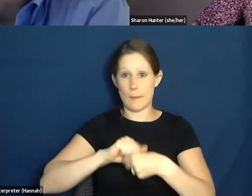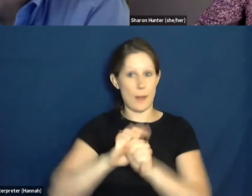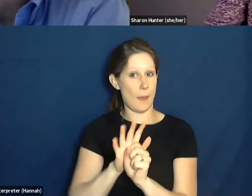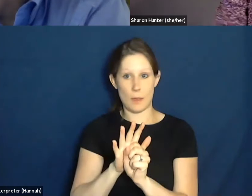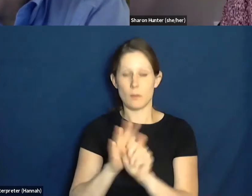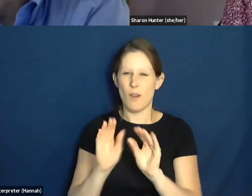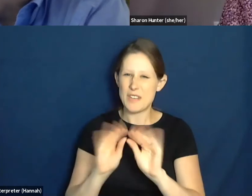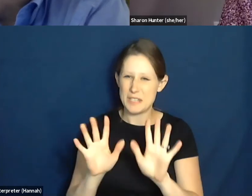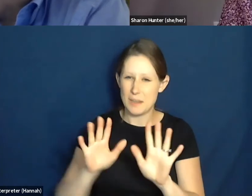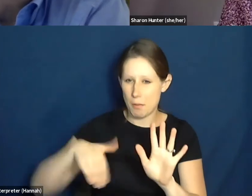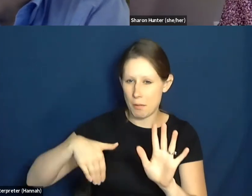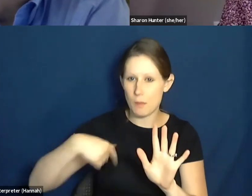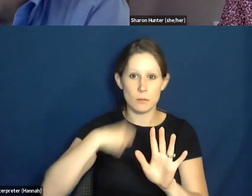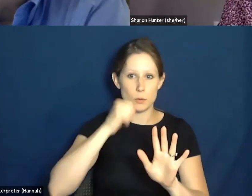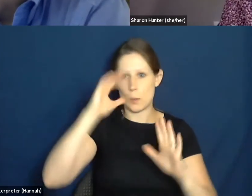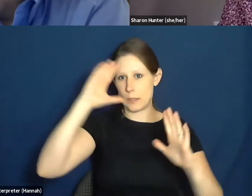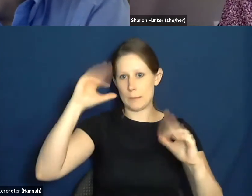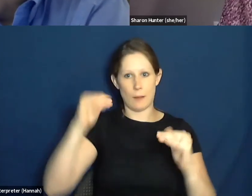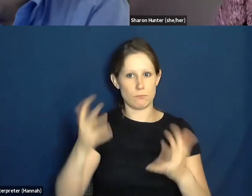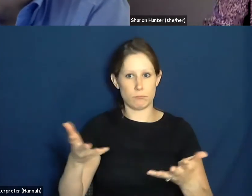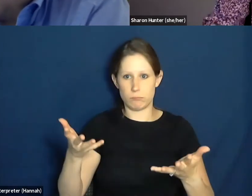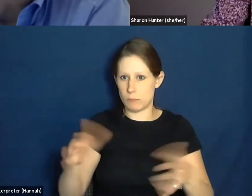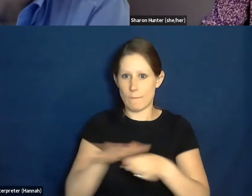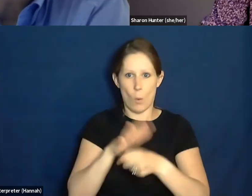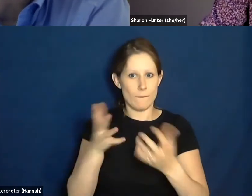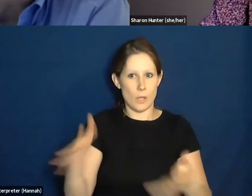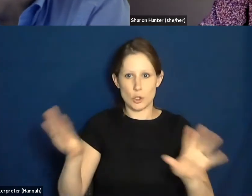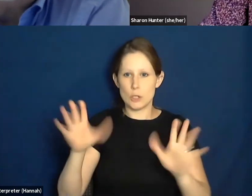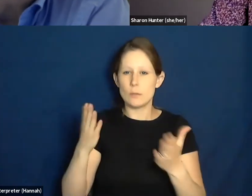We don't expect to be maybe until first quarter of next year